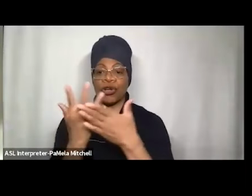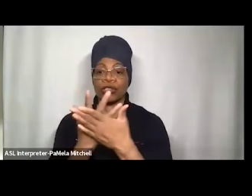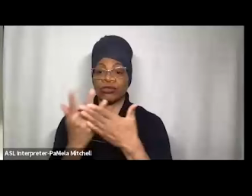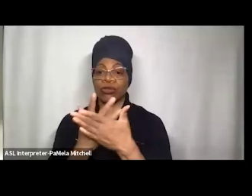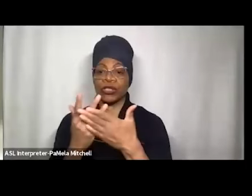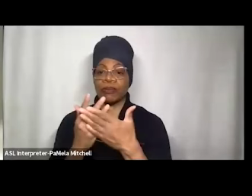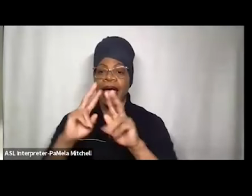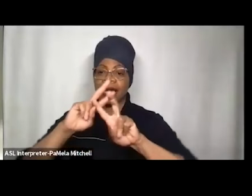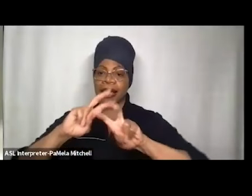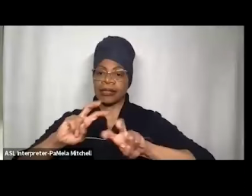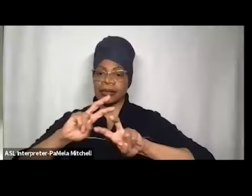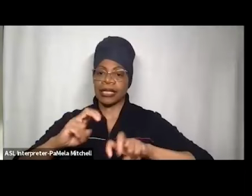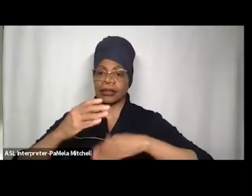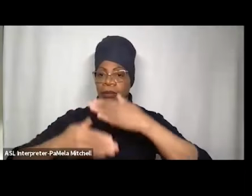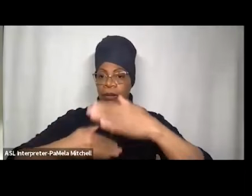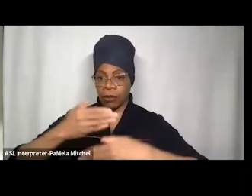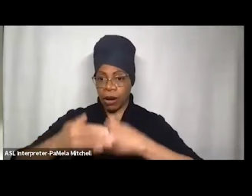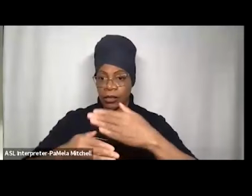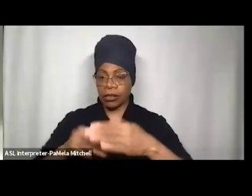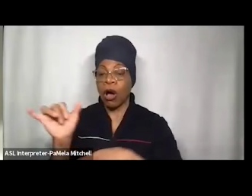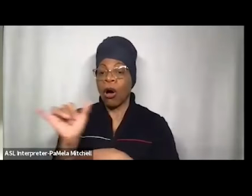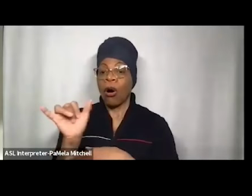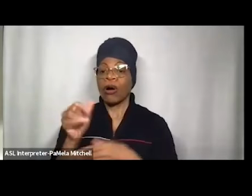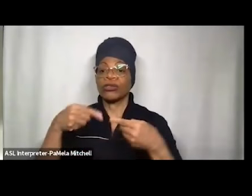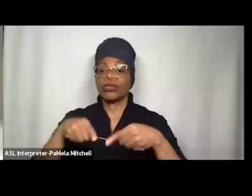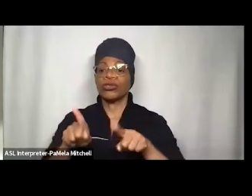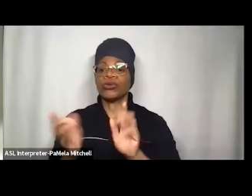but also during the reentry treatment process.